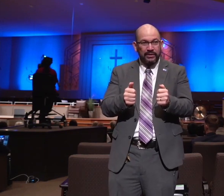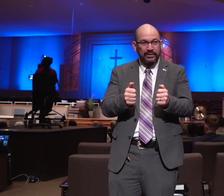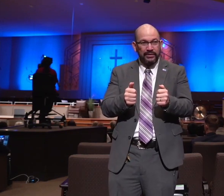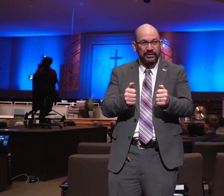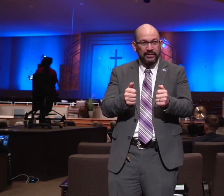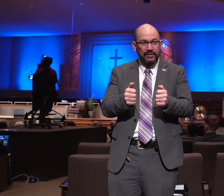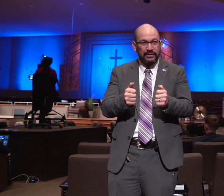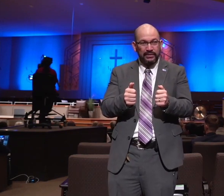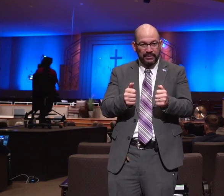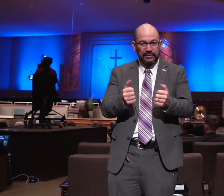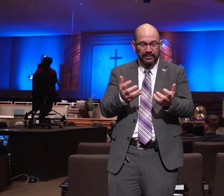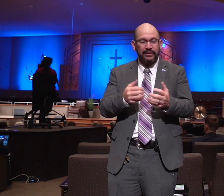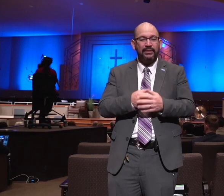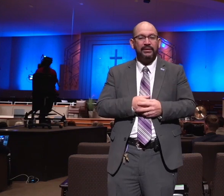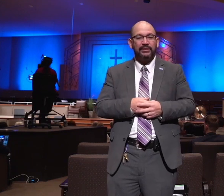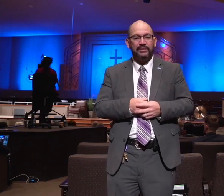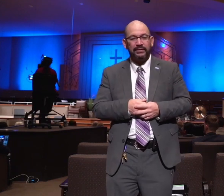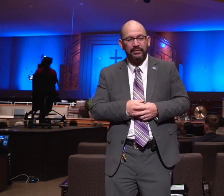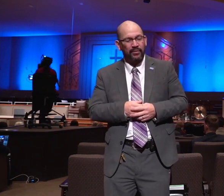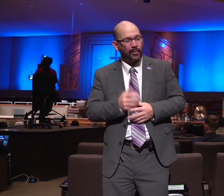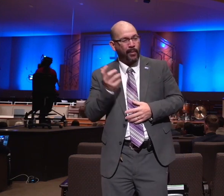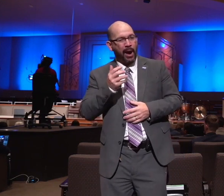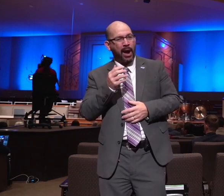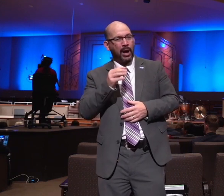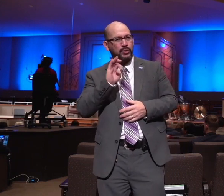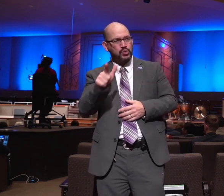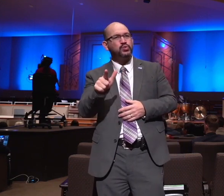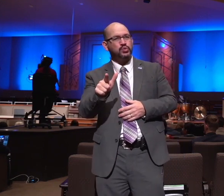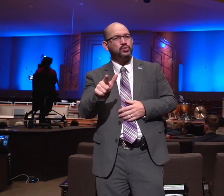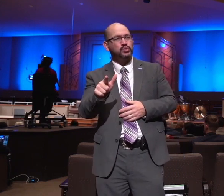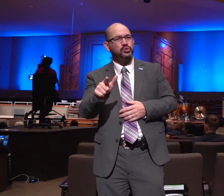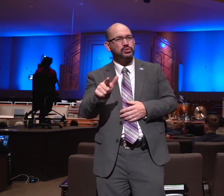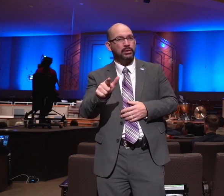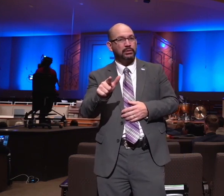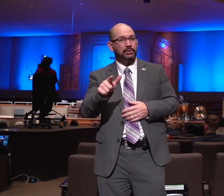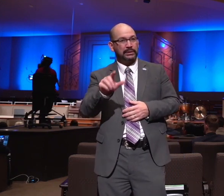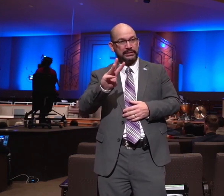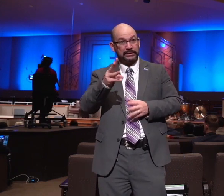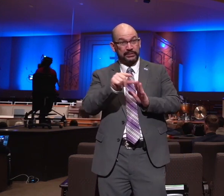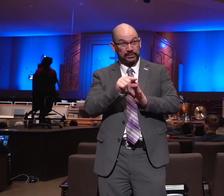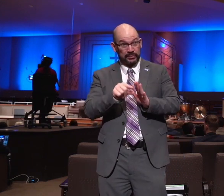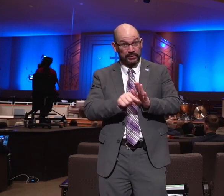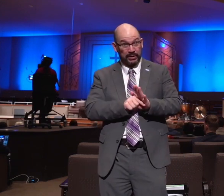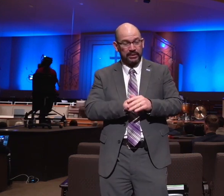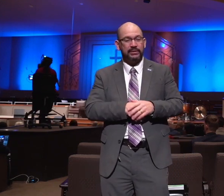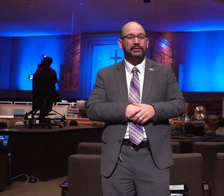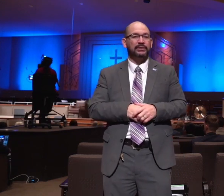Nintendo the coolest thing in the world right then